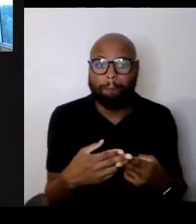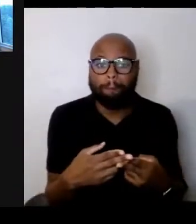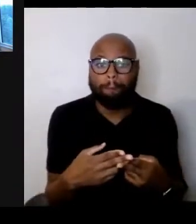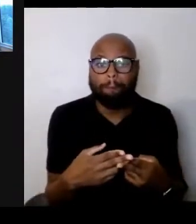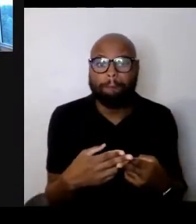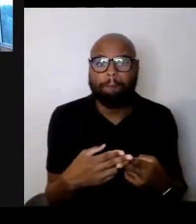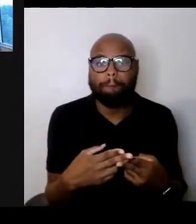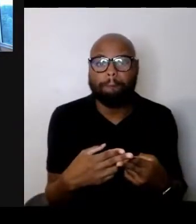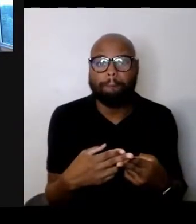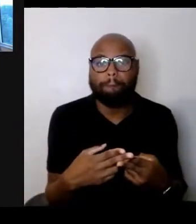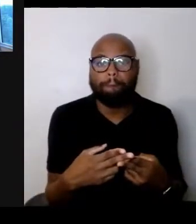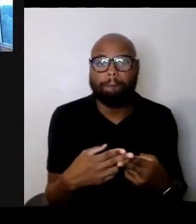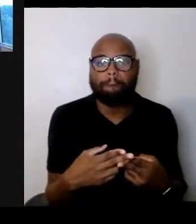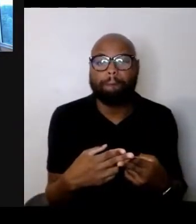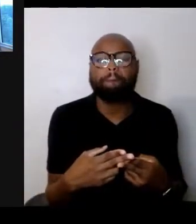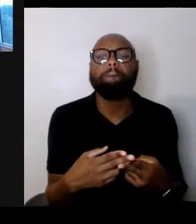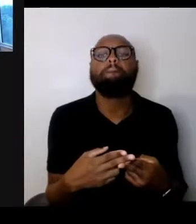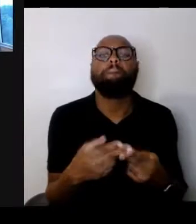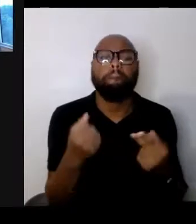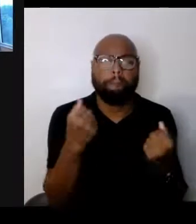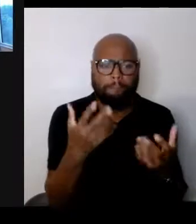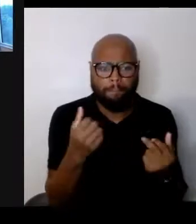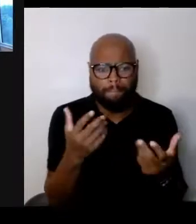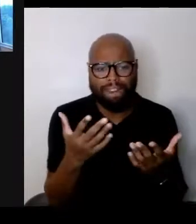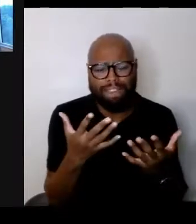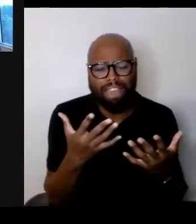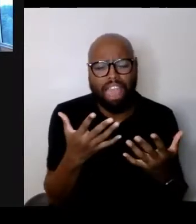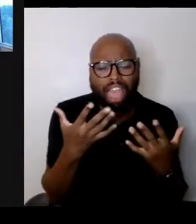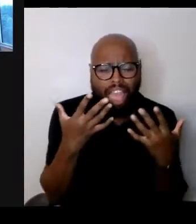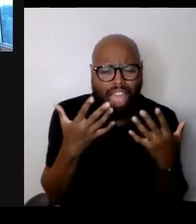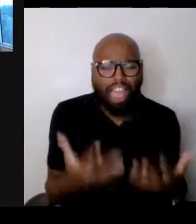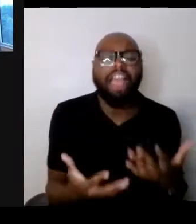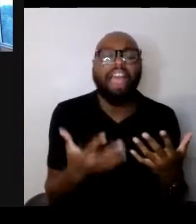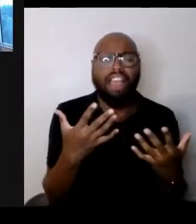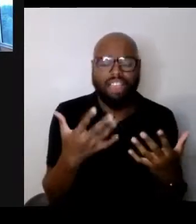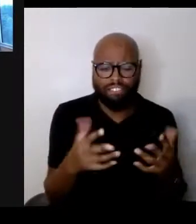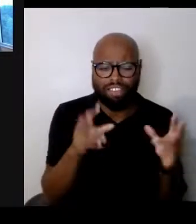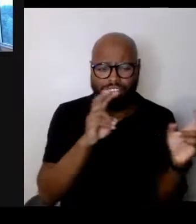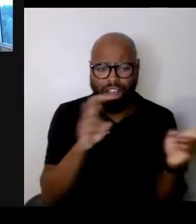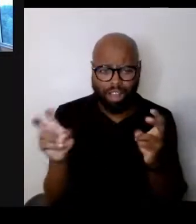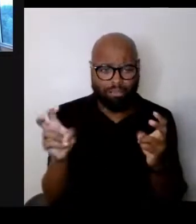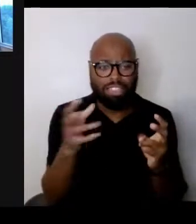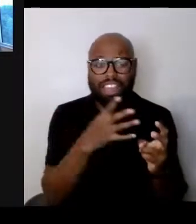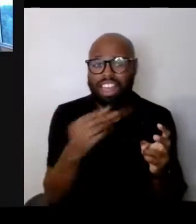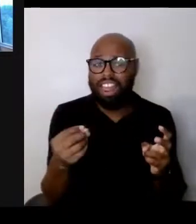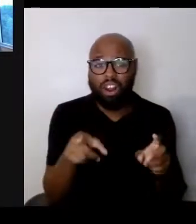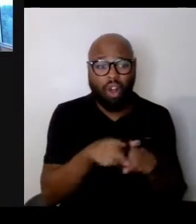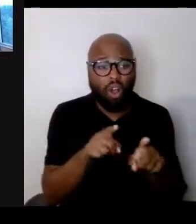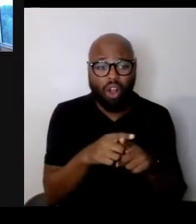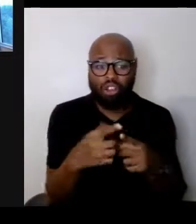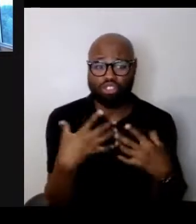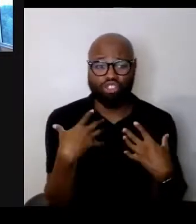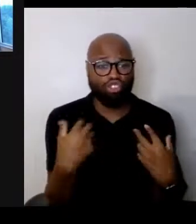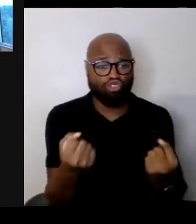about many heavy, heavy topics, and also very courageous topics in terms of your own leadership.